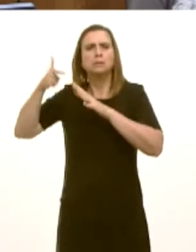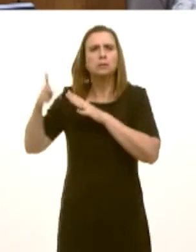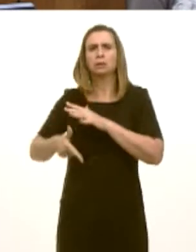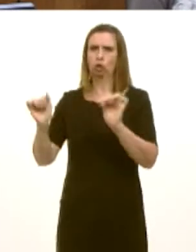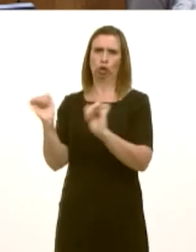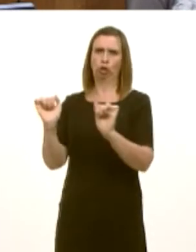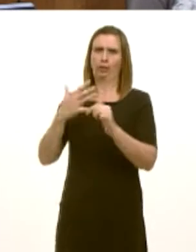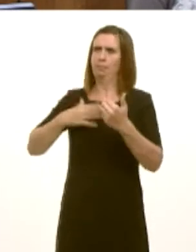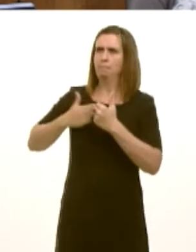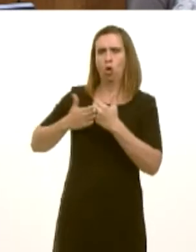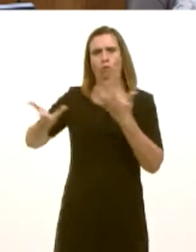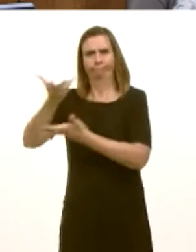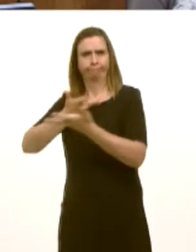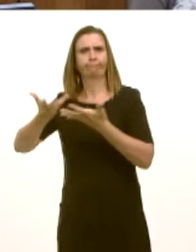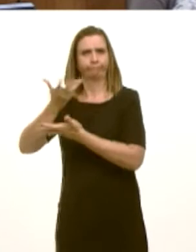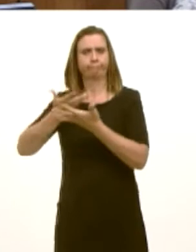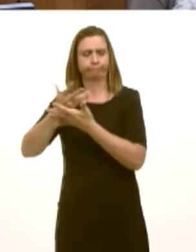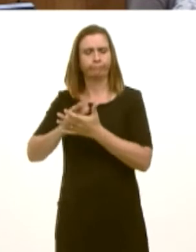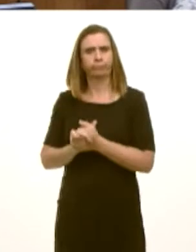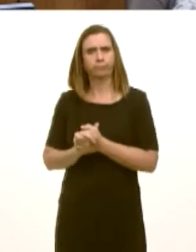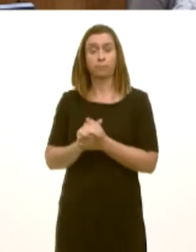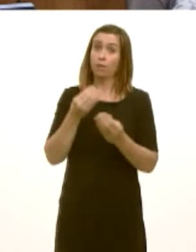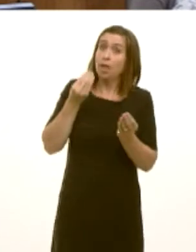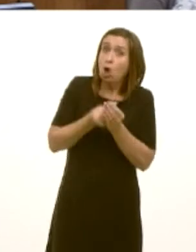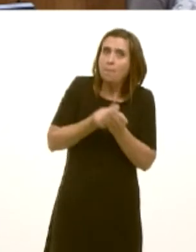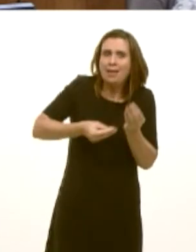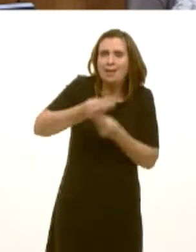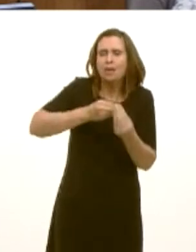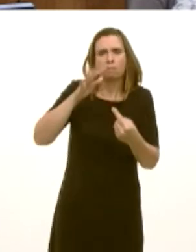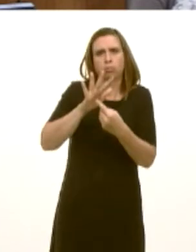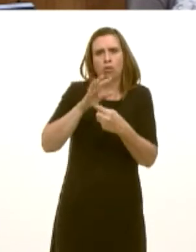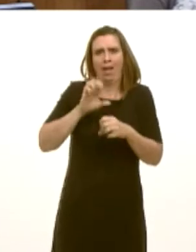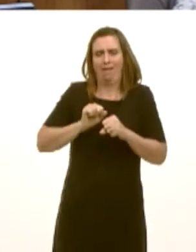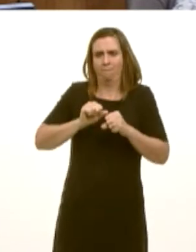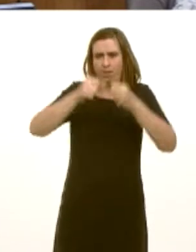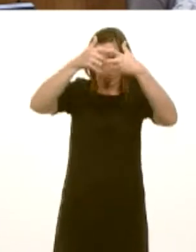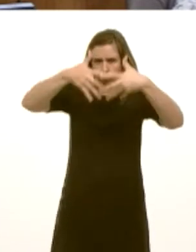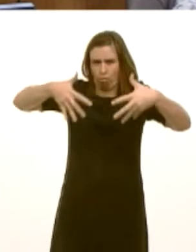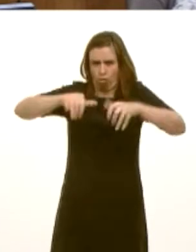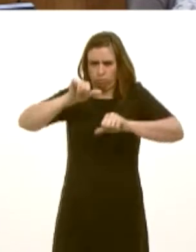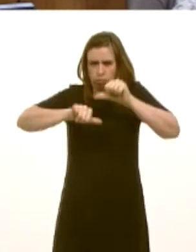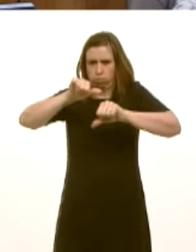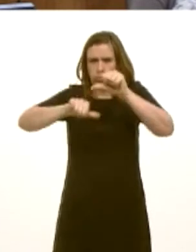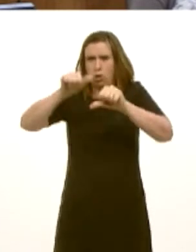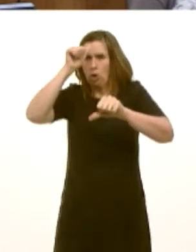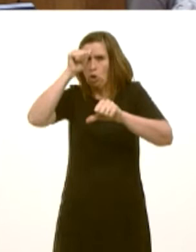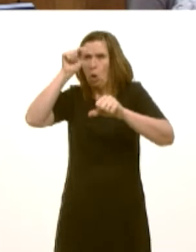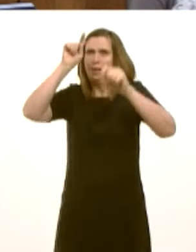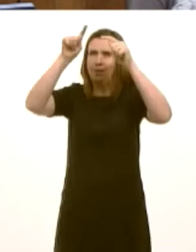In any economy, infrastructure is important, and thatís why, of course, weíre moving forward with the metro.